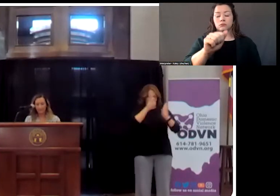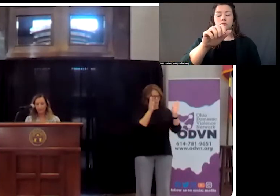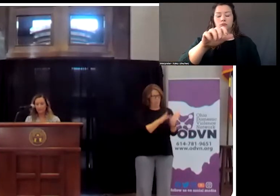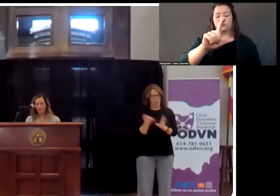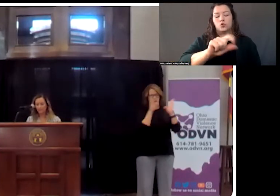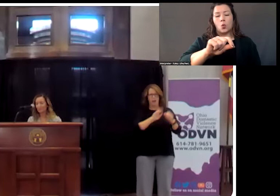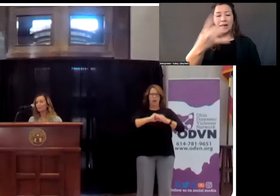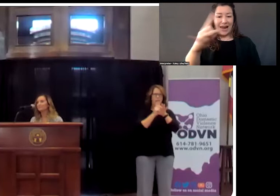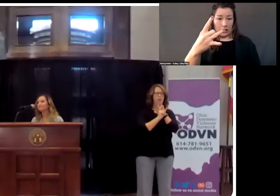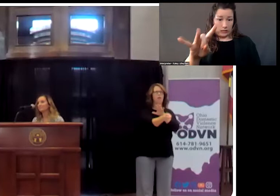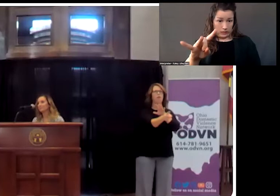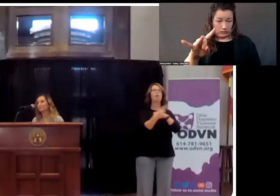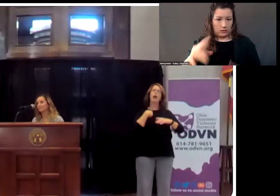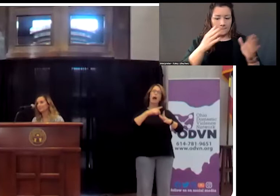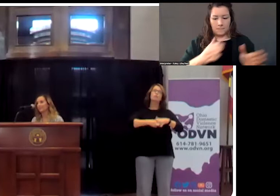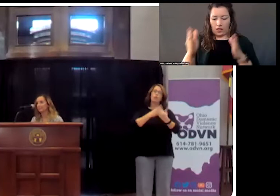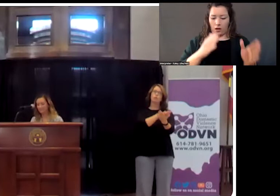I had started school in 2018.